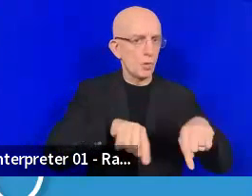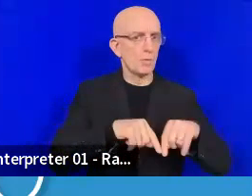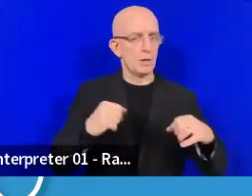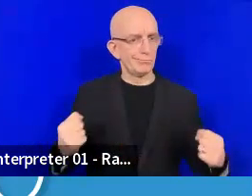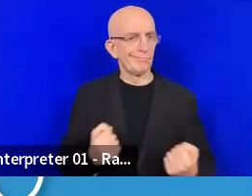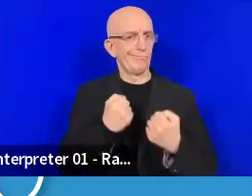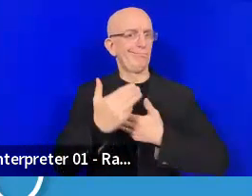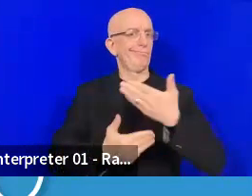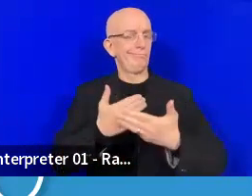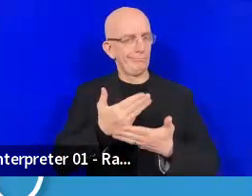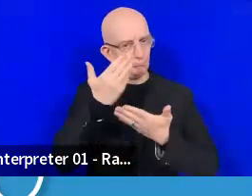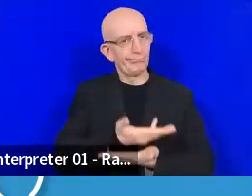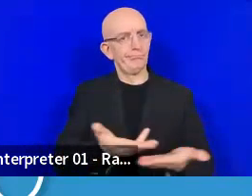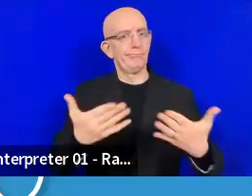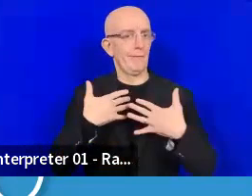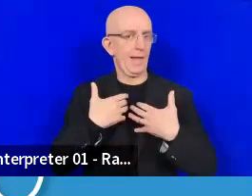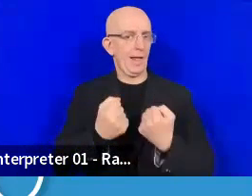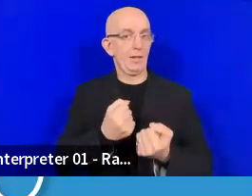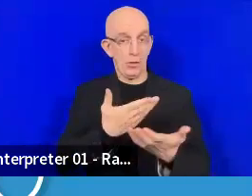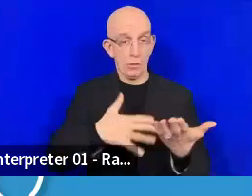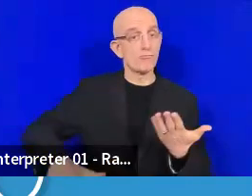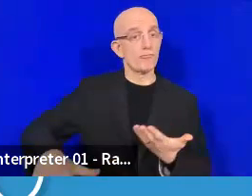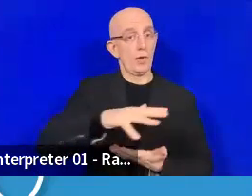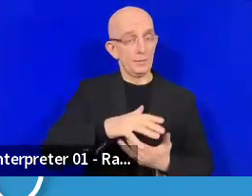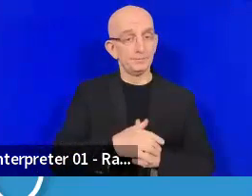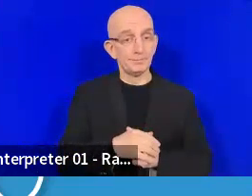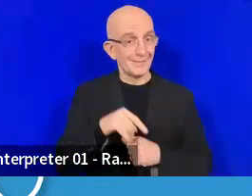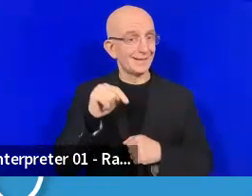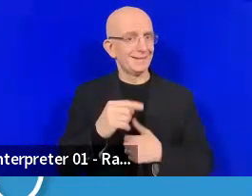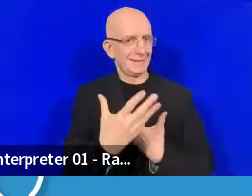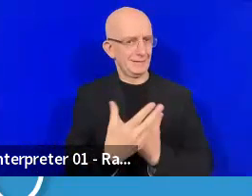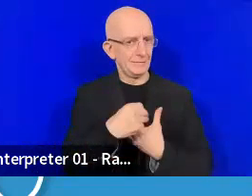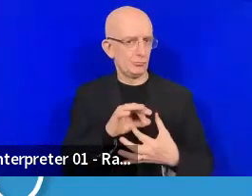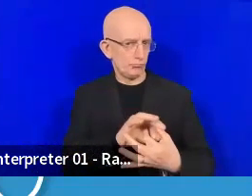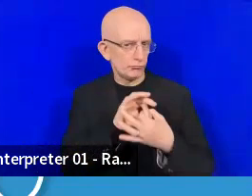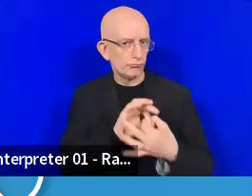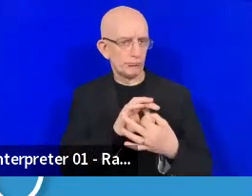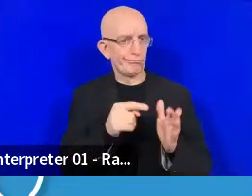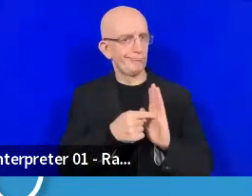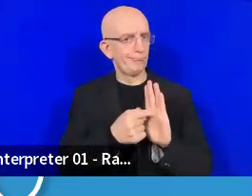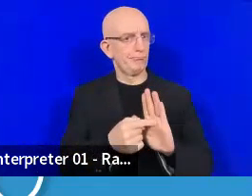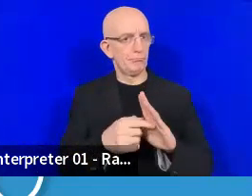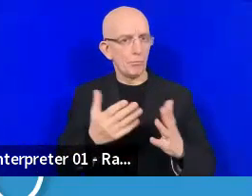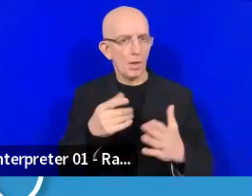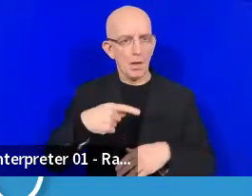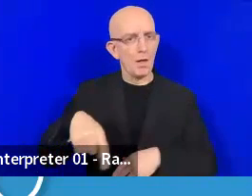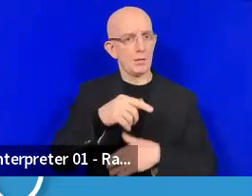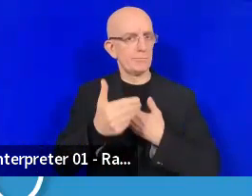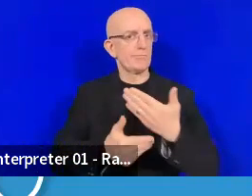UN high level meeting. Then the Action Agenda was further informed by an online consultation in English and French